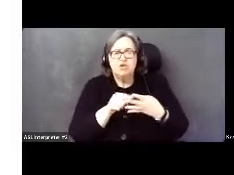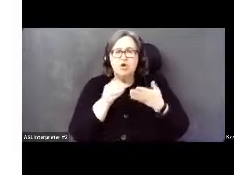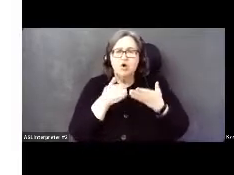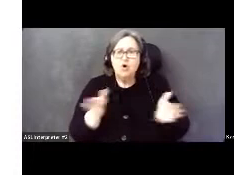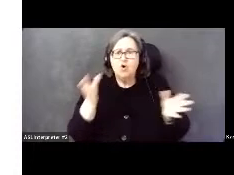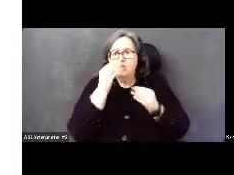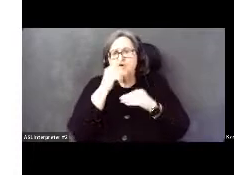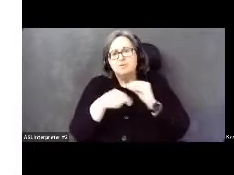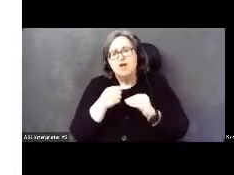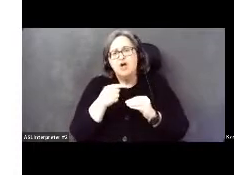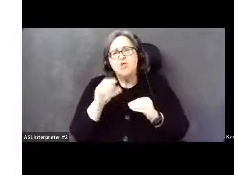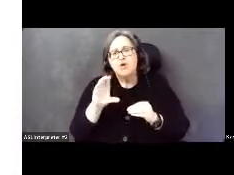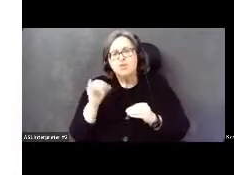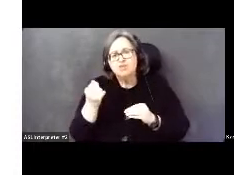and juvenile justice system. You